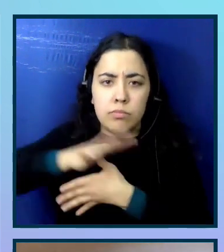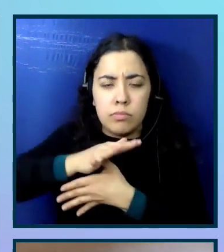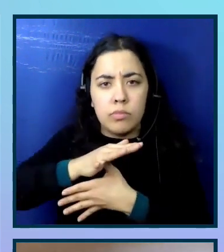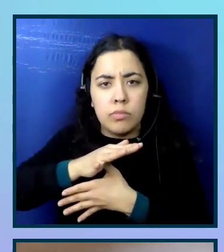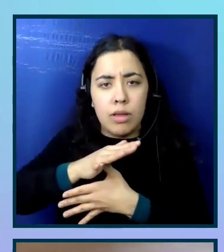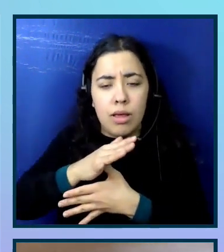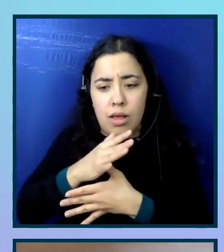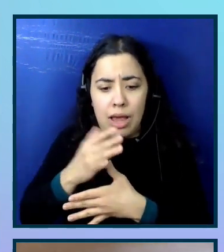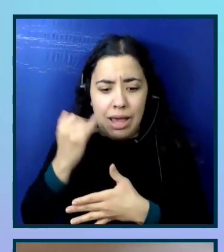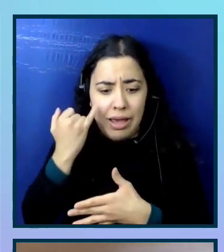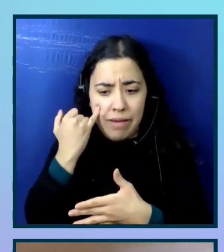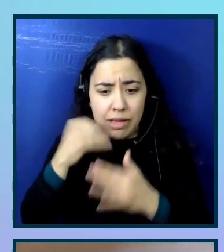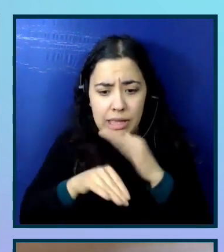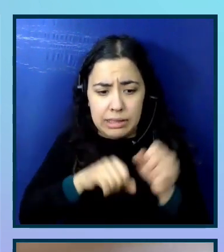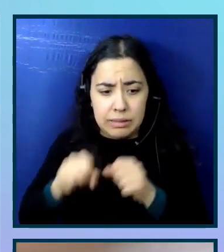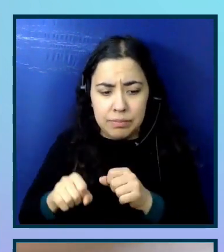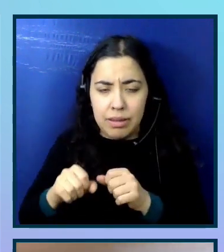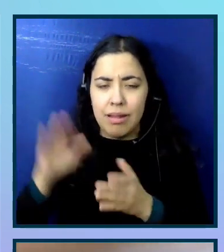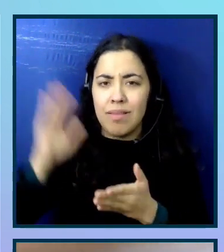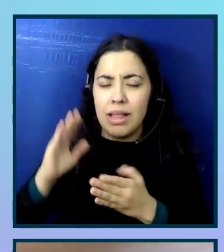regardless of if they have a disability or not.